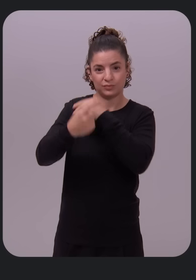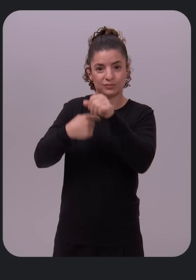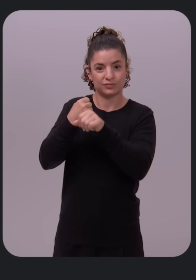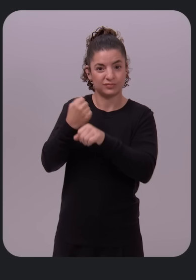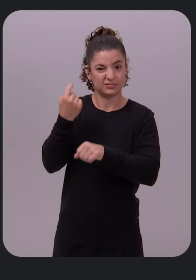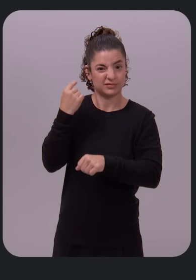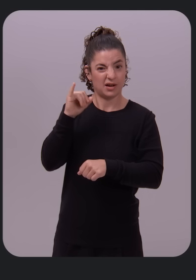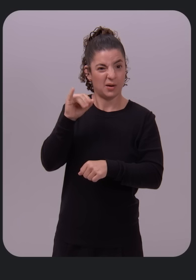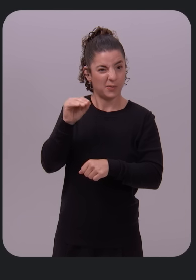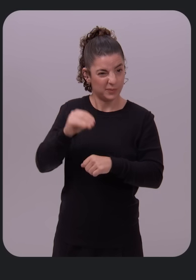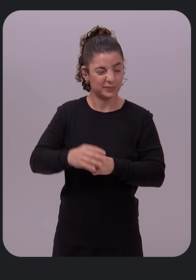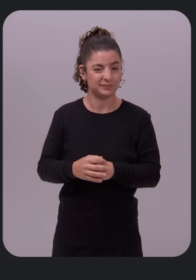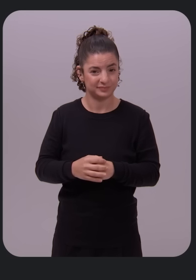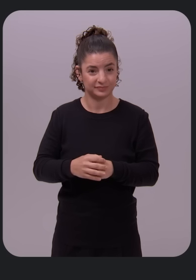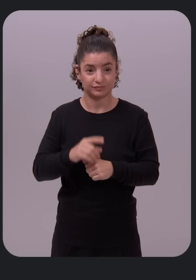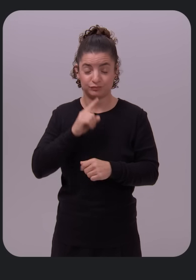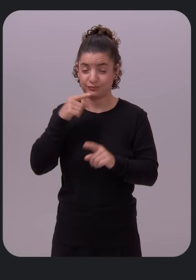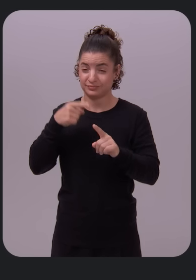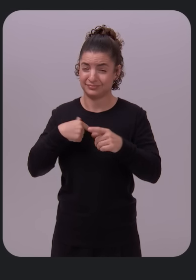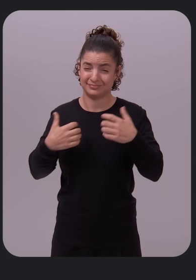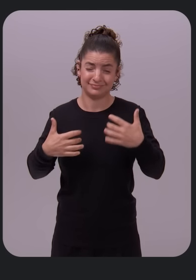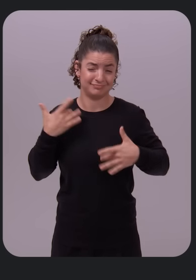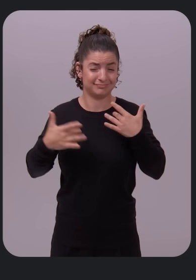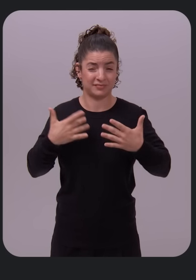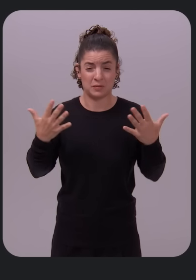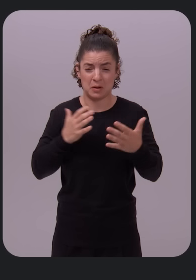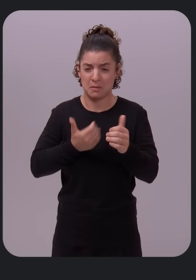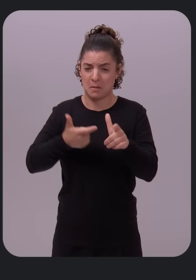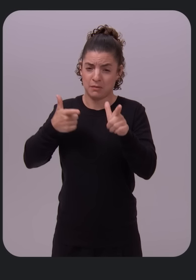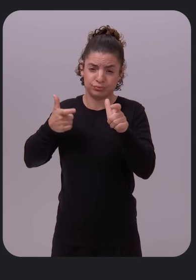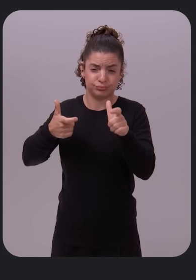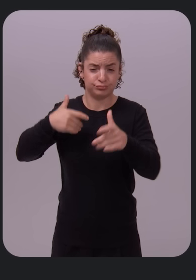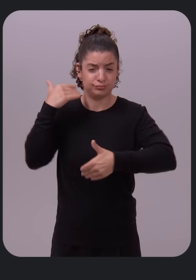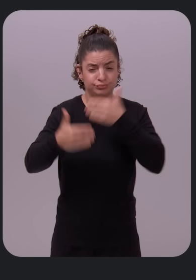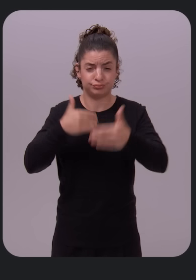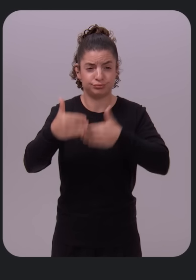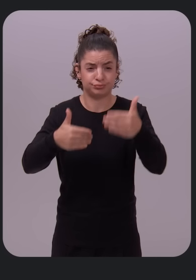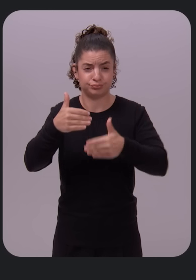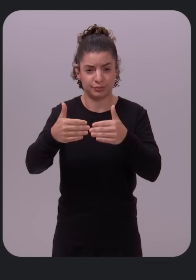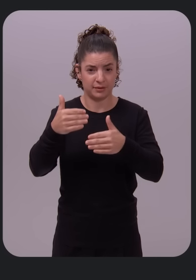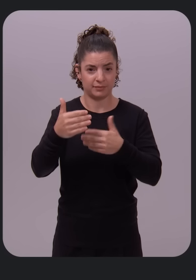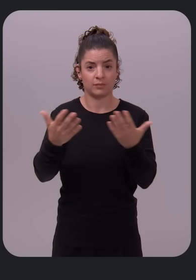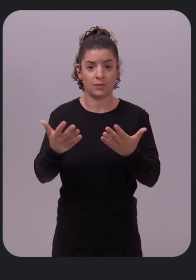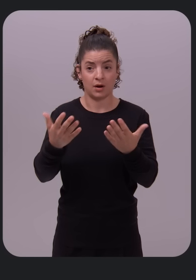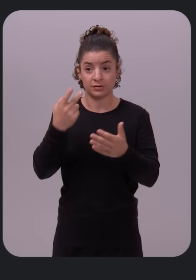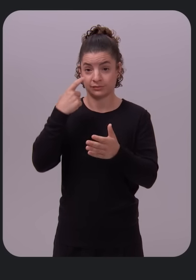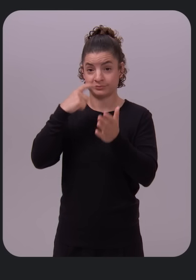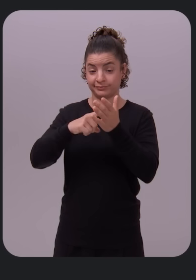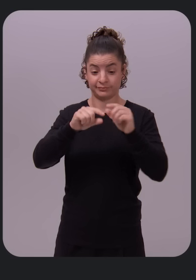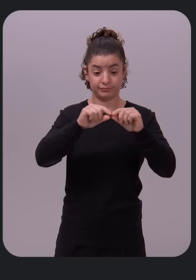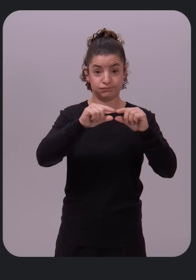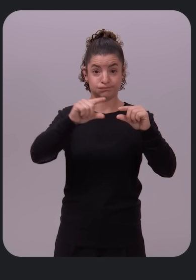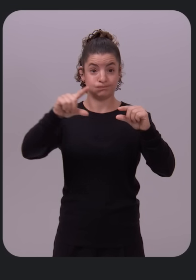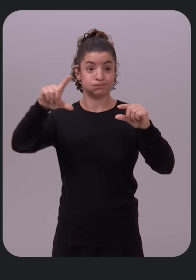I'm particularly excited about the rapid model progress. You can see the step function change here.